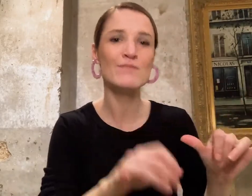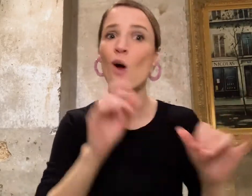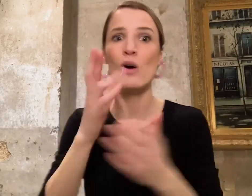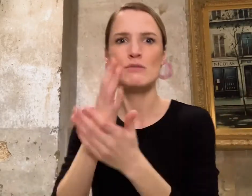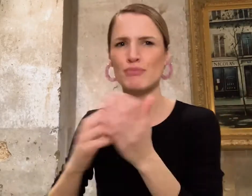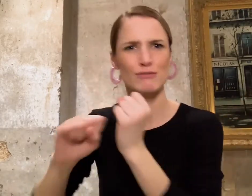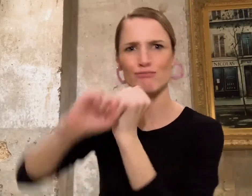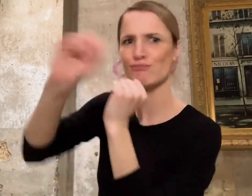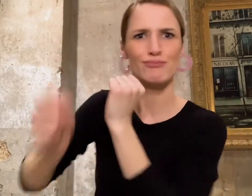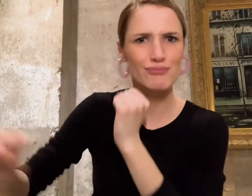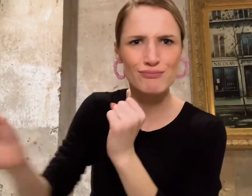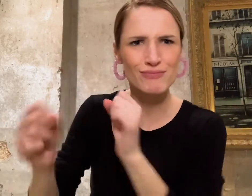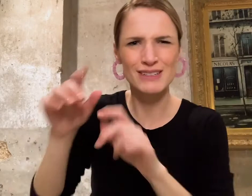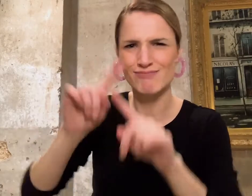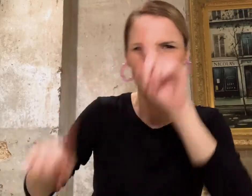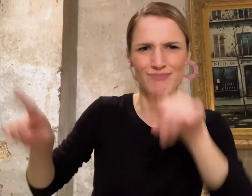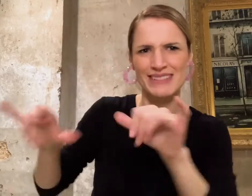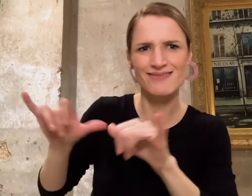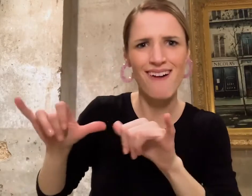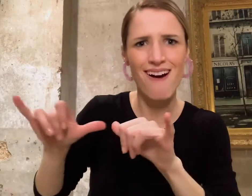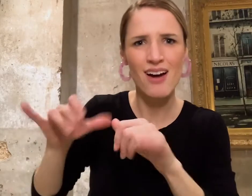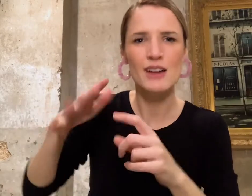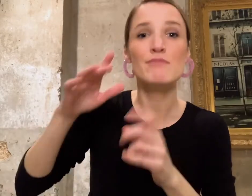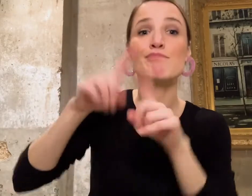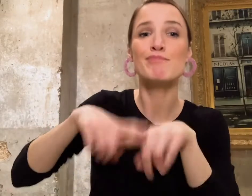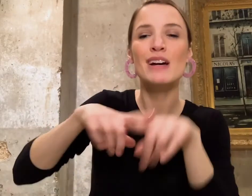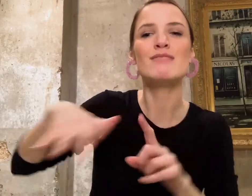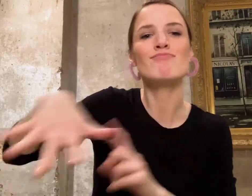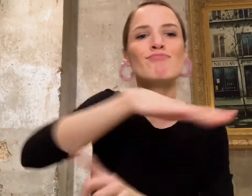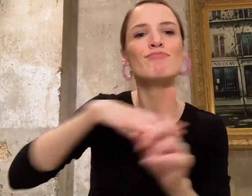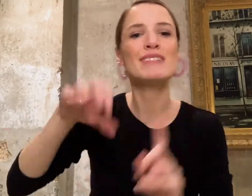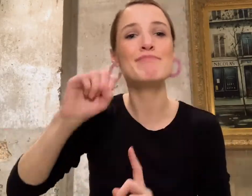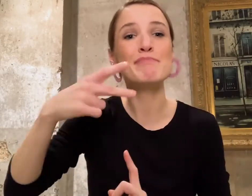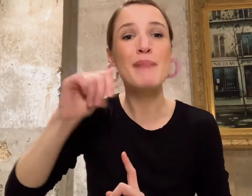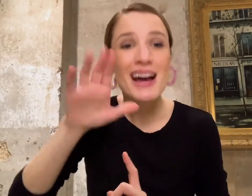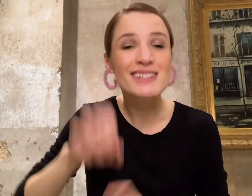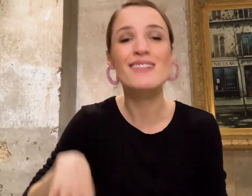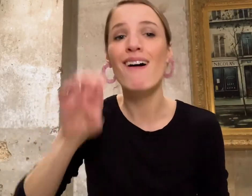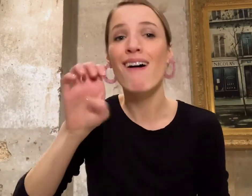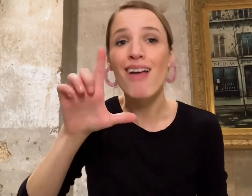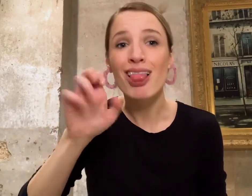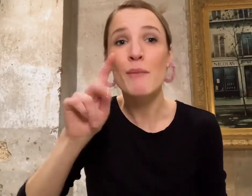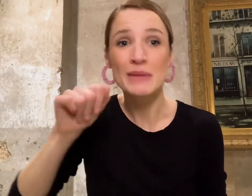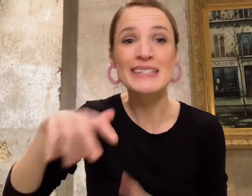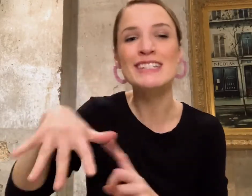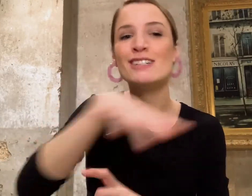and not exaggerate the space around these elements.